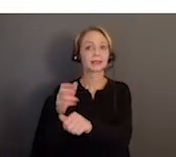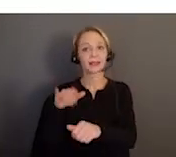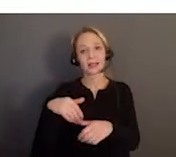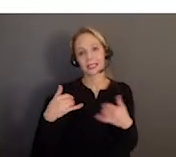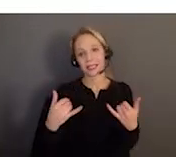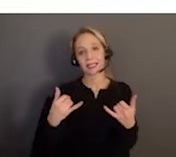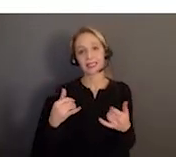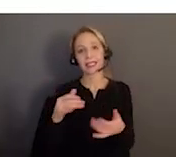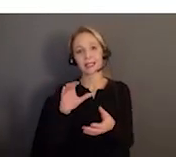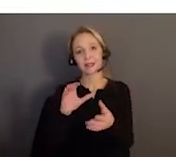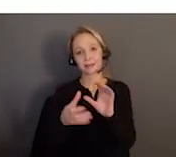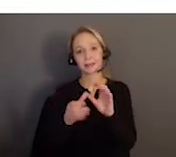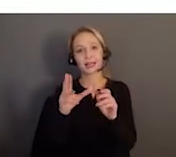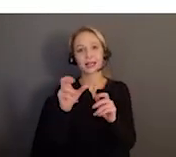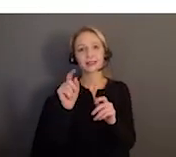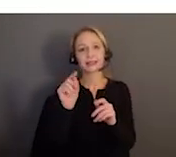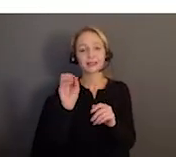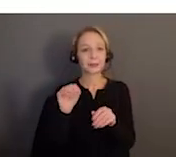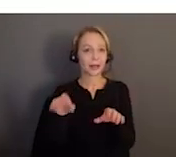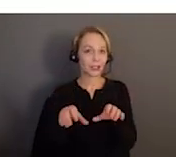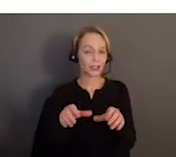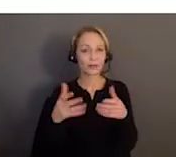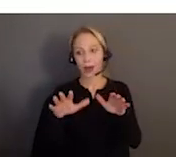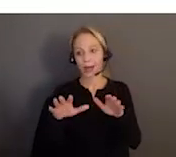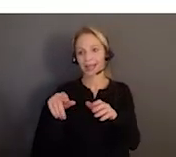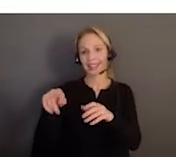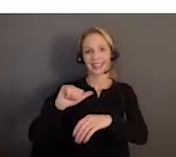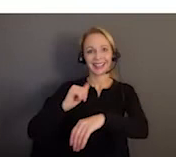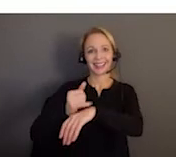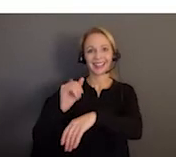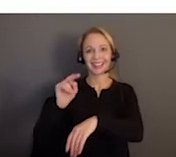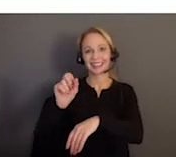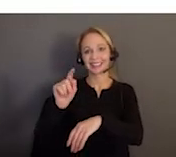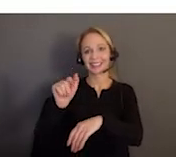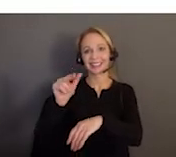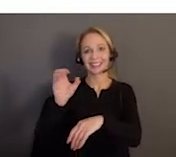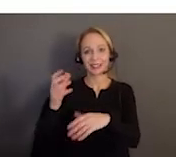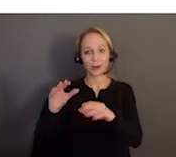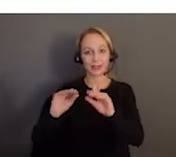WE WANT TO UPDATE EXISTING CUSTOM ACTIONS AND FOR AN